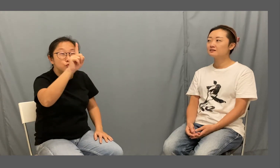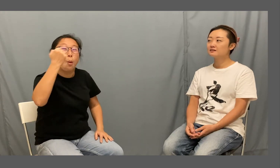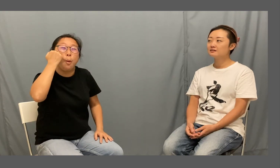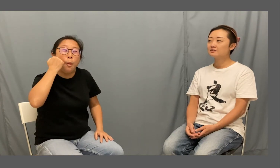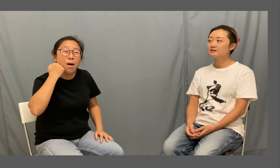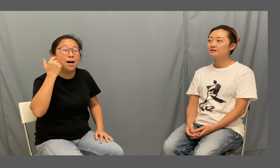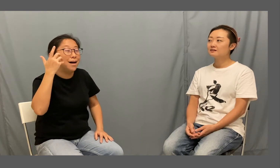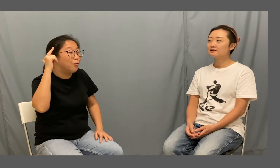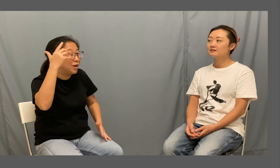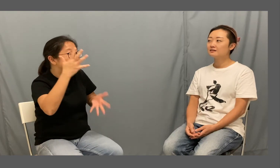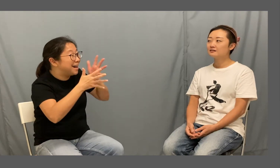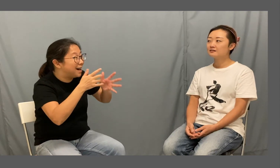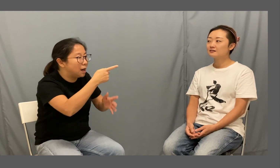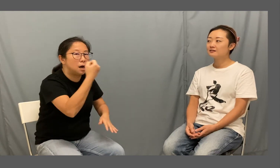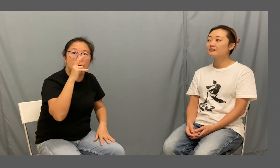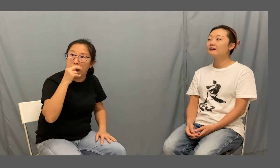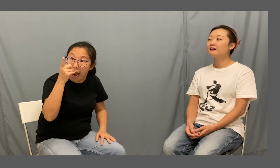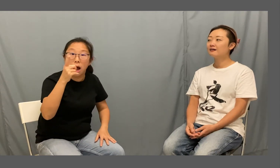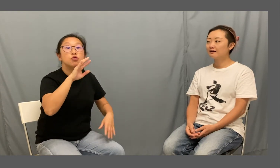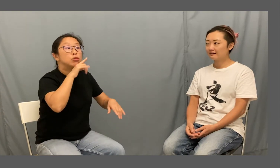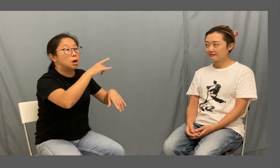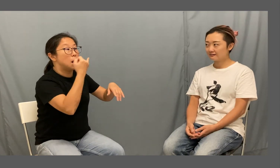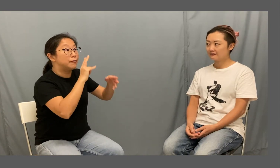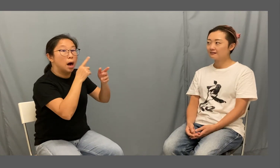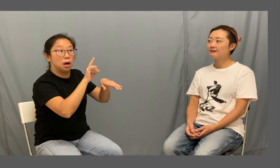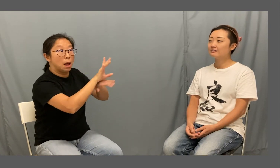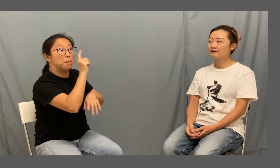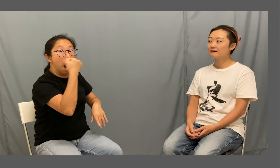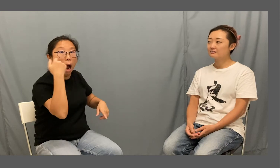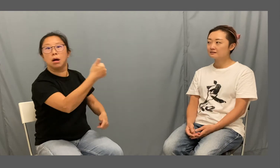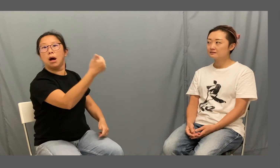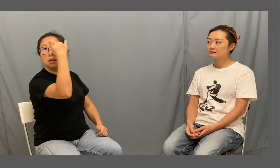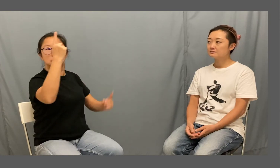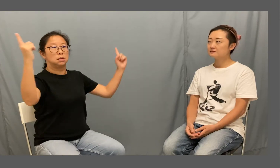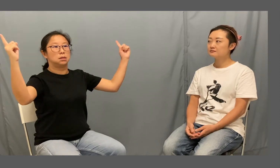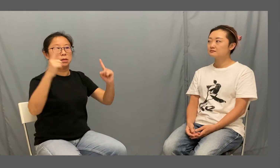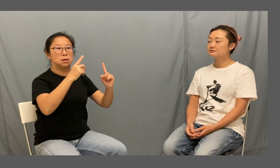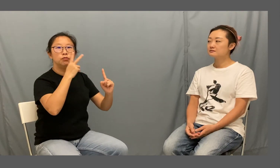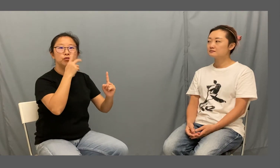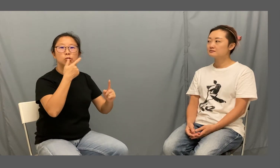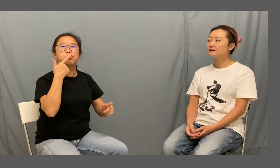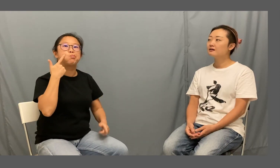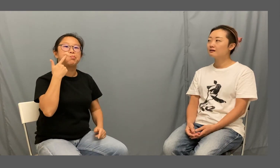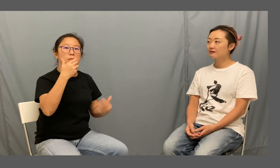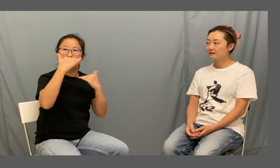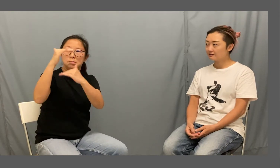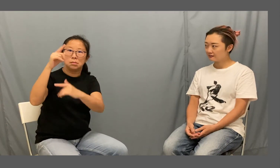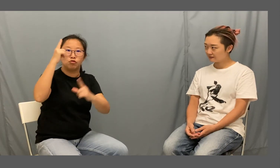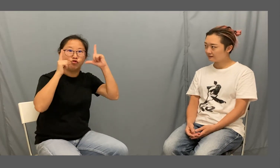Some elderly use older signing variants If a Deaf interpreter's parents are from the same generation, they would be able to relay the messages